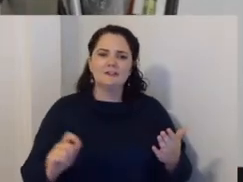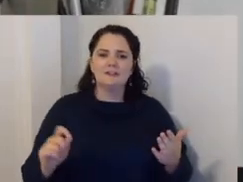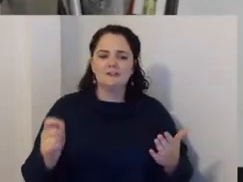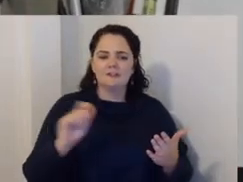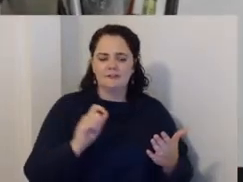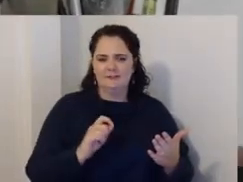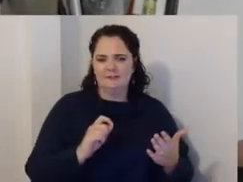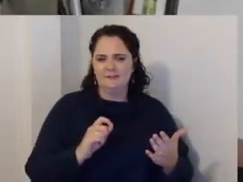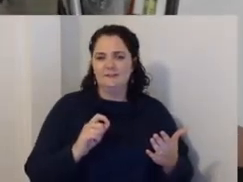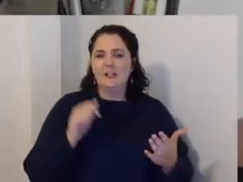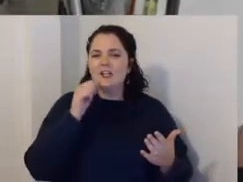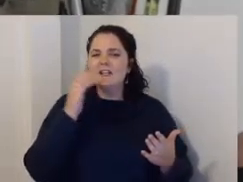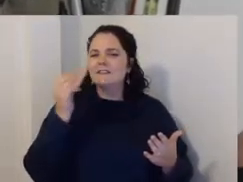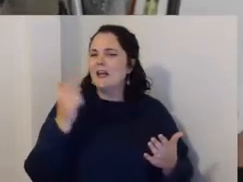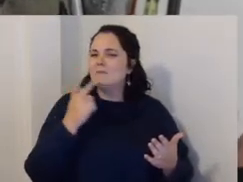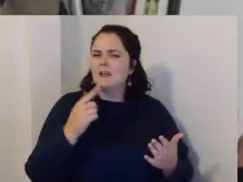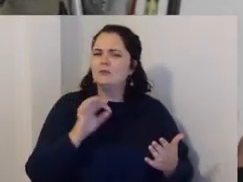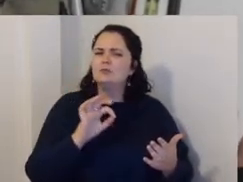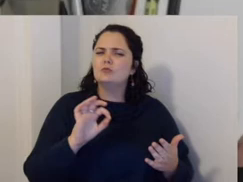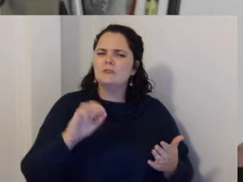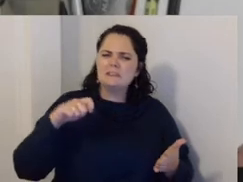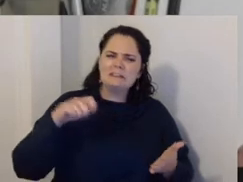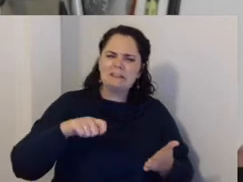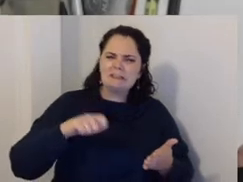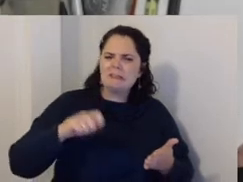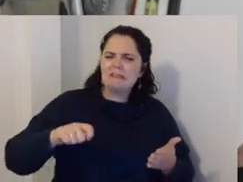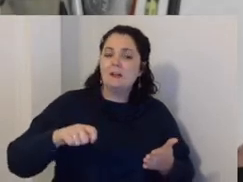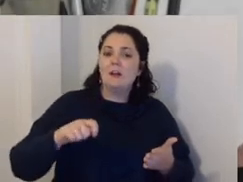in pencil, I want you to put some weight on it really lay into it and what you're going to do